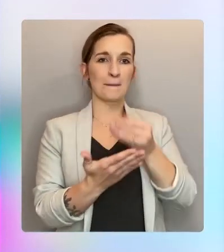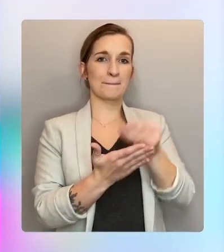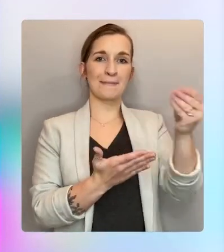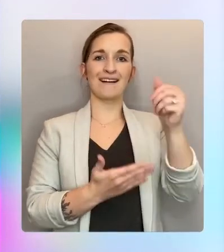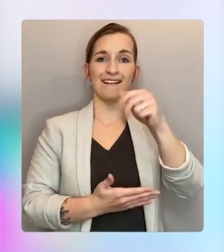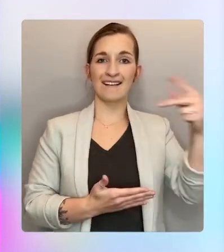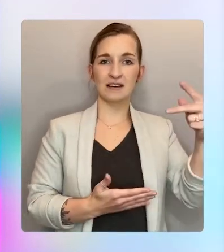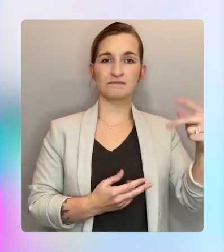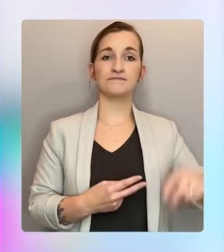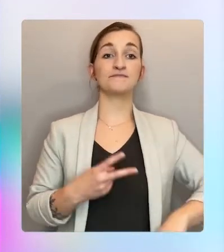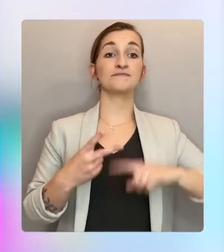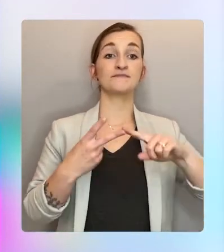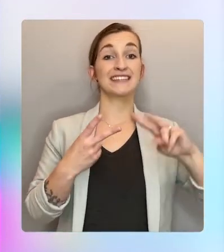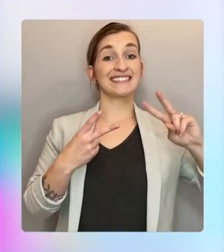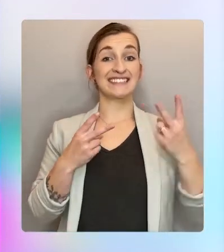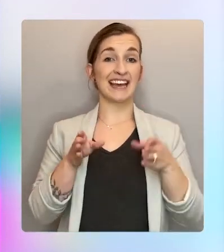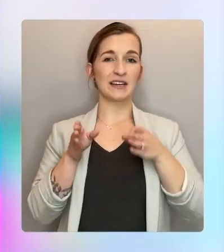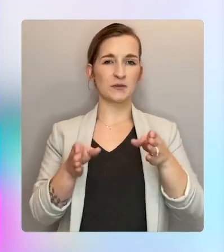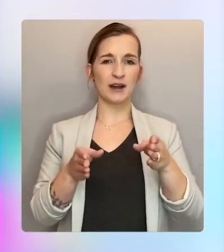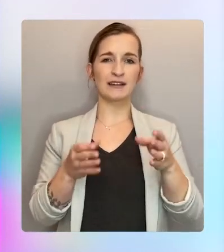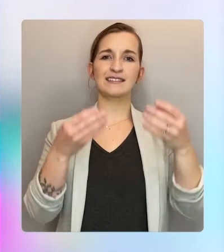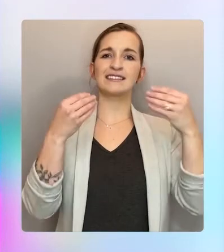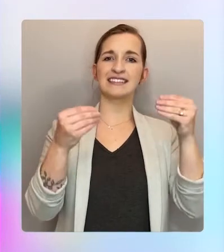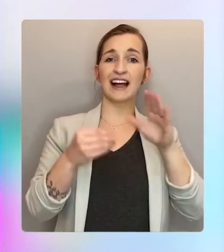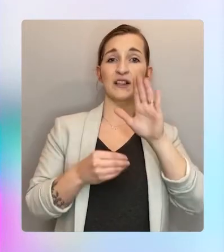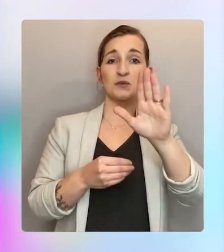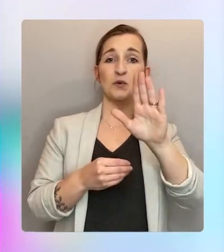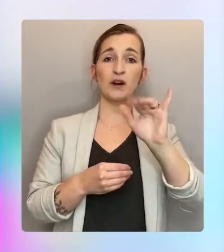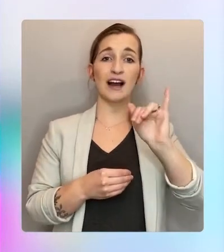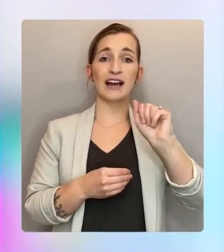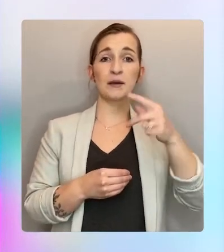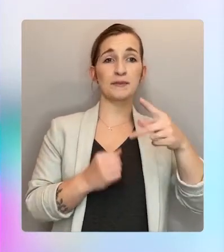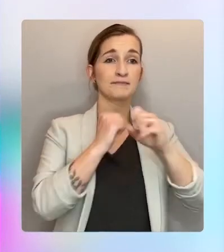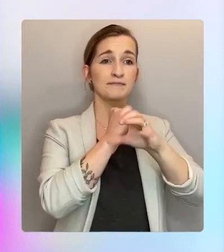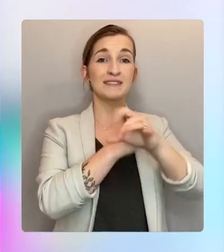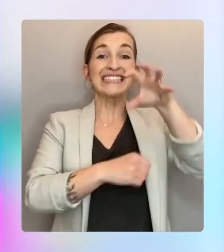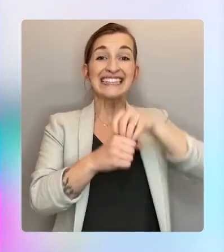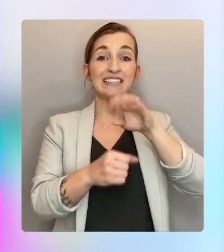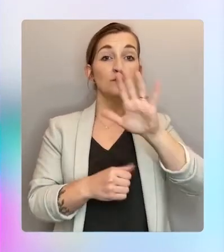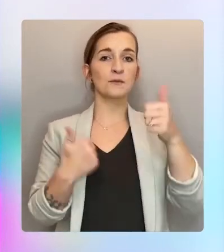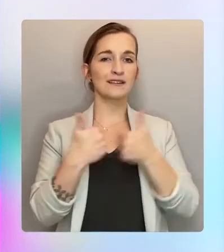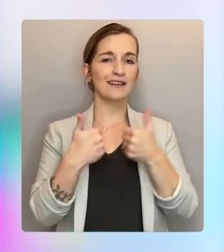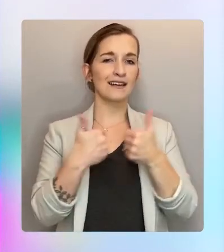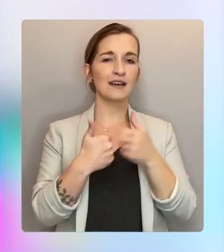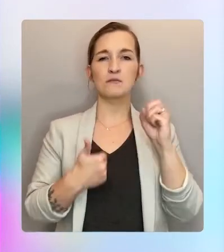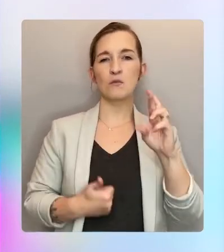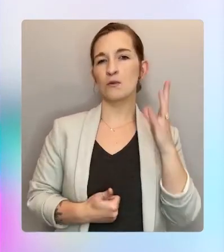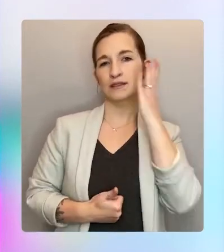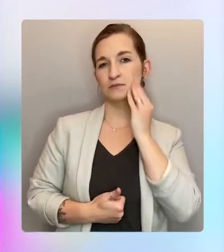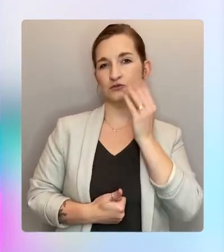The second way is to sell your IAP directly within your game or experience. This keeps users engaged.